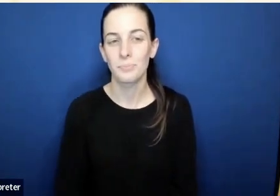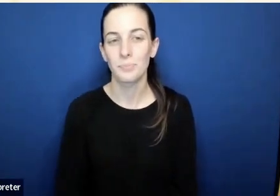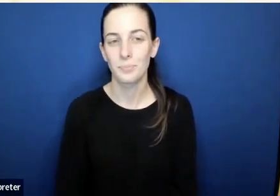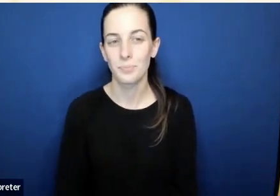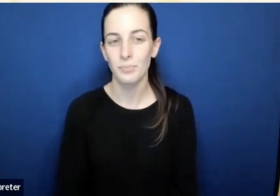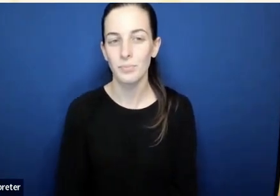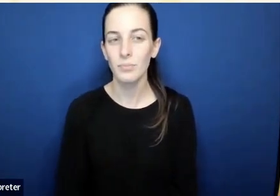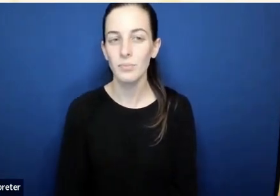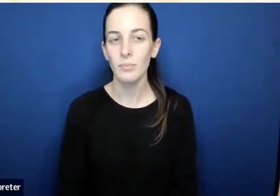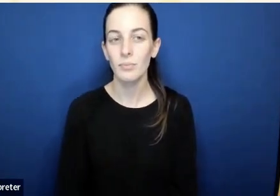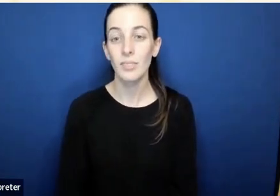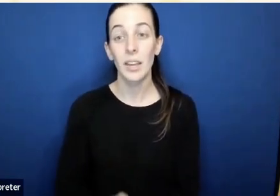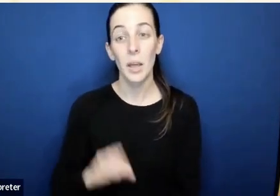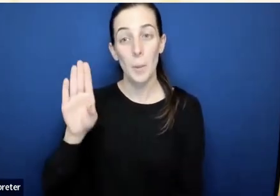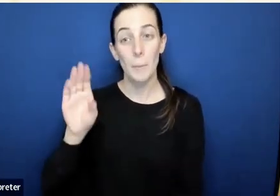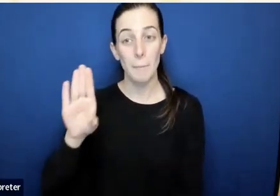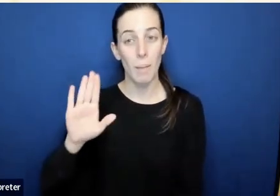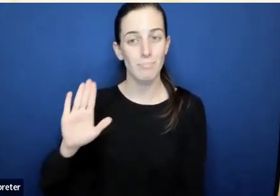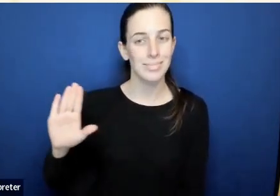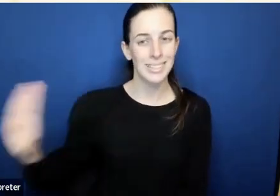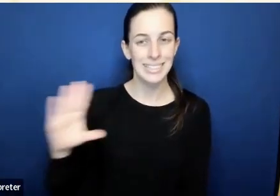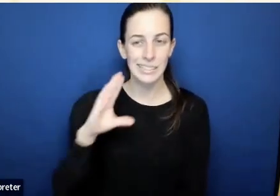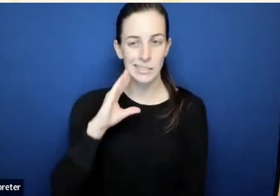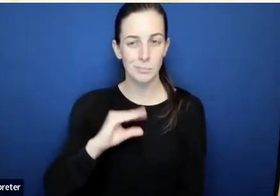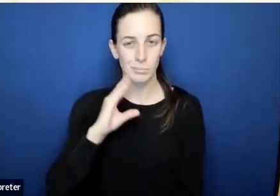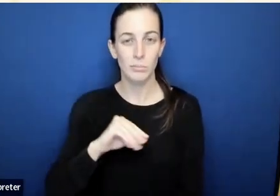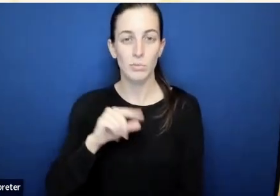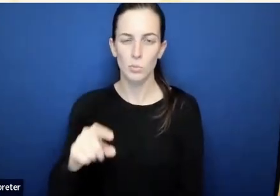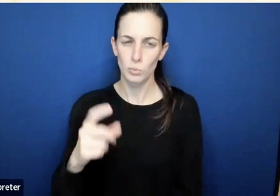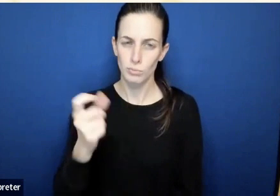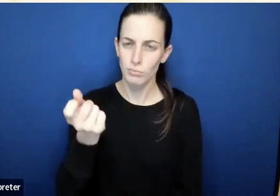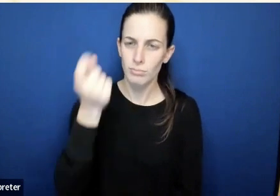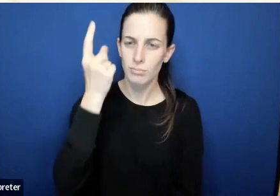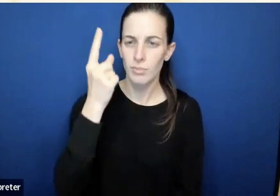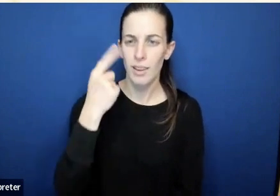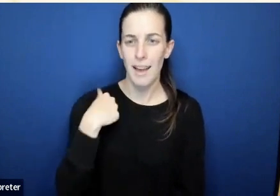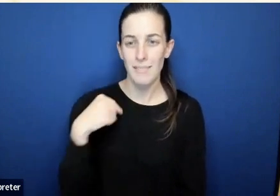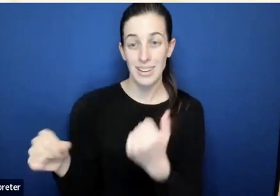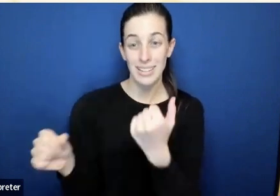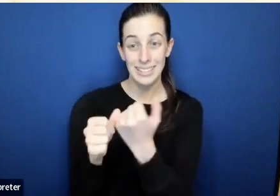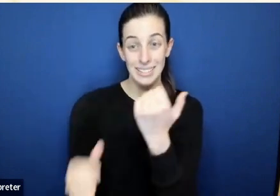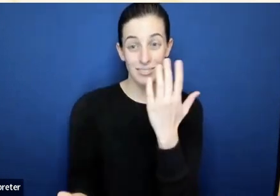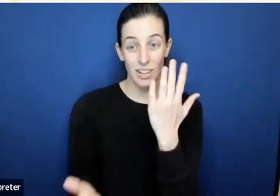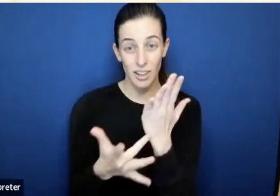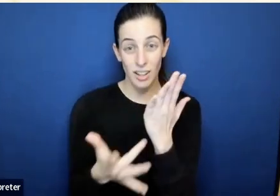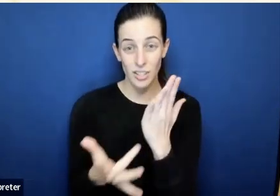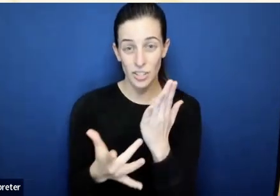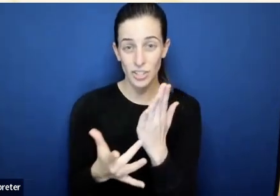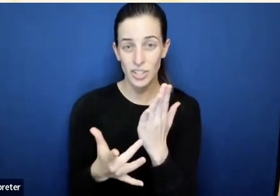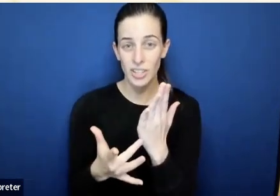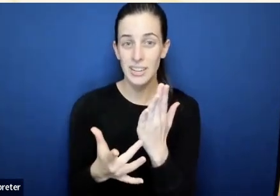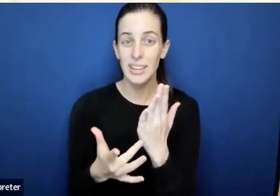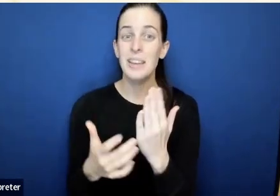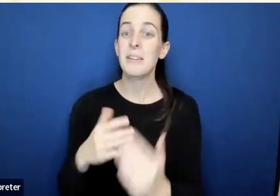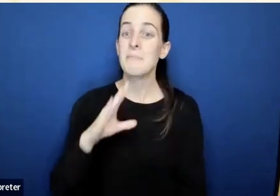From Bob's experience, we got an understanding that instead of helping assistive technology users, bad ARIA poses barriers for them.